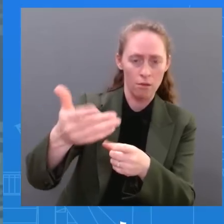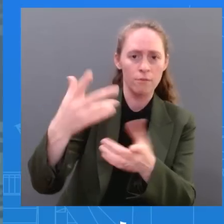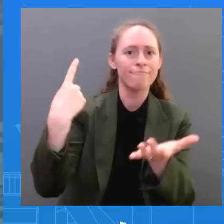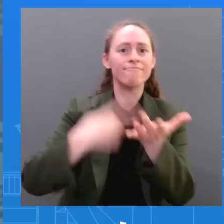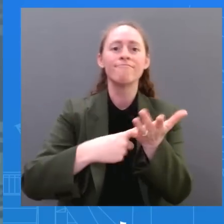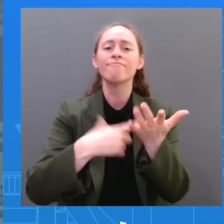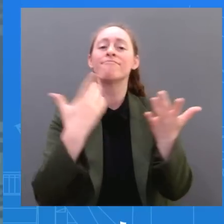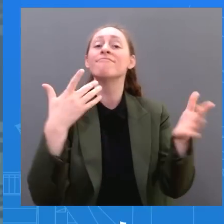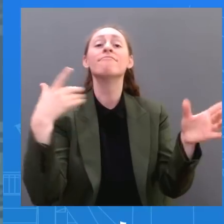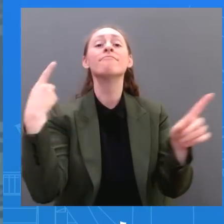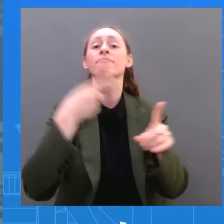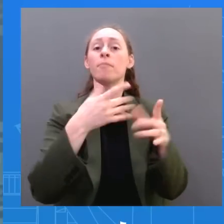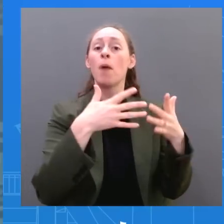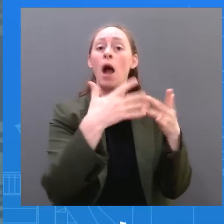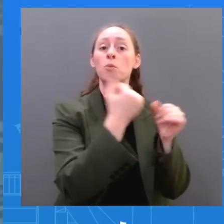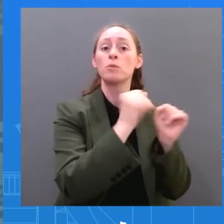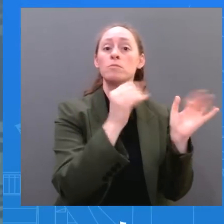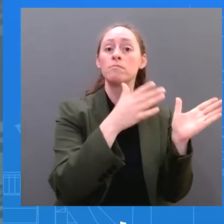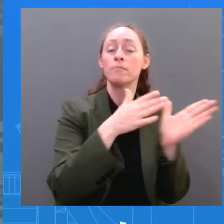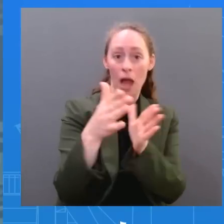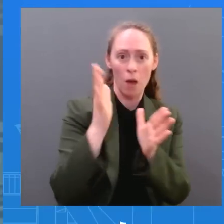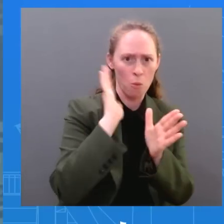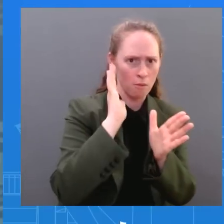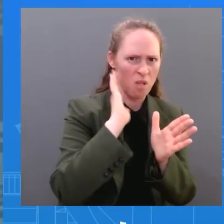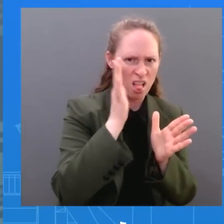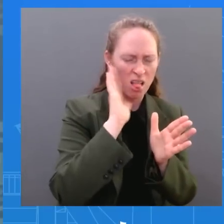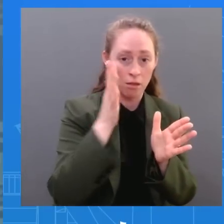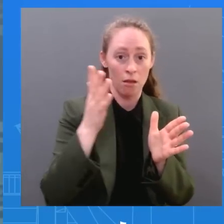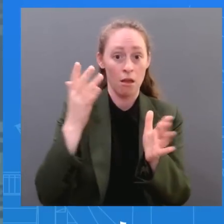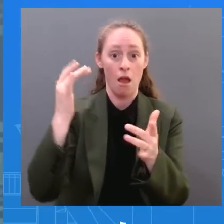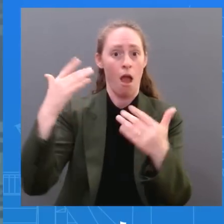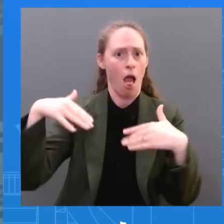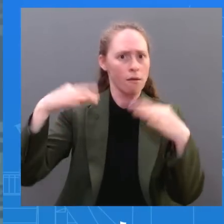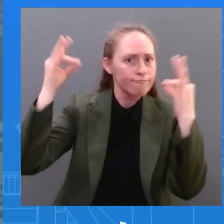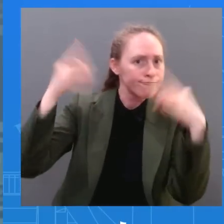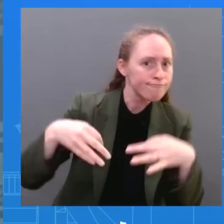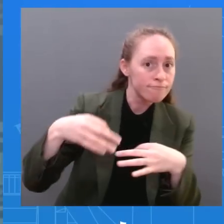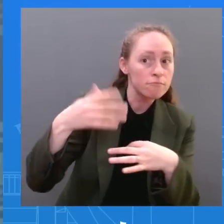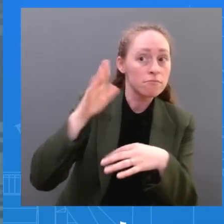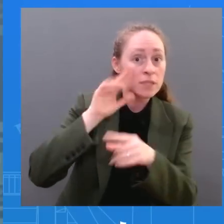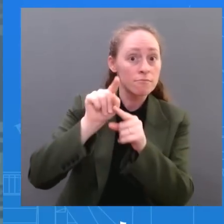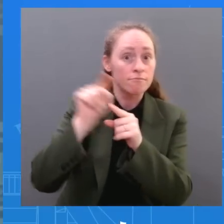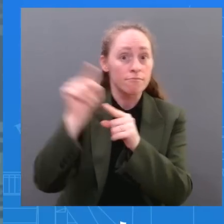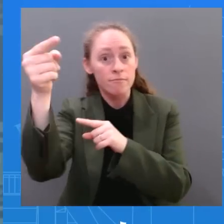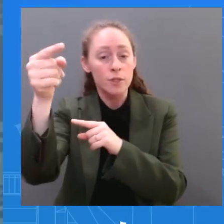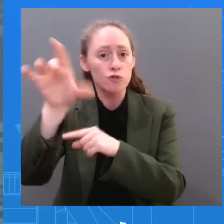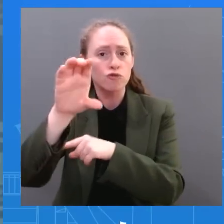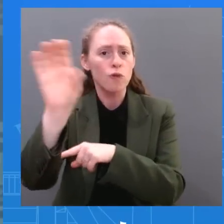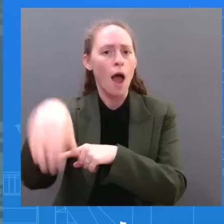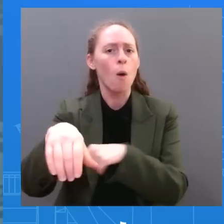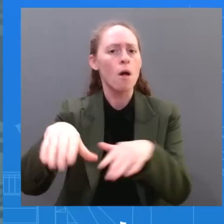I know some folks are asking if he's going to go to Chicago, will he go -- I mean, if he's going to go to Ohio, is he going to go to Chicago.